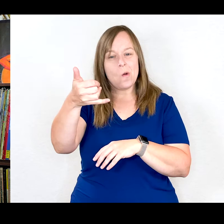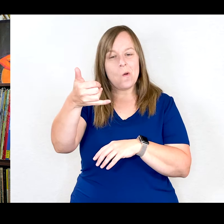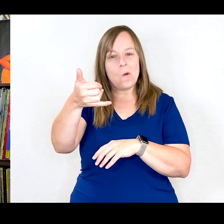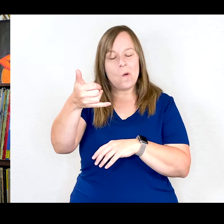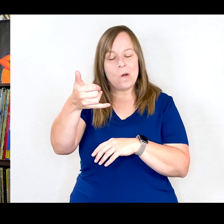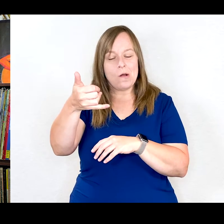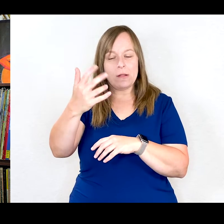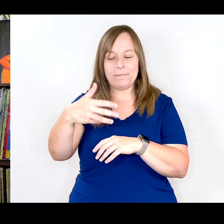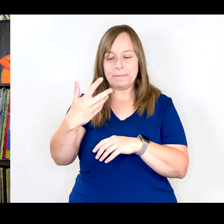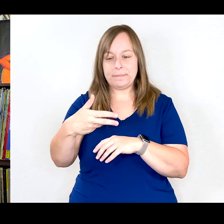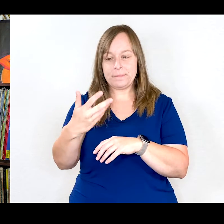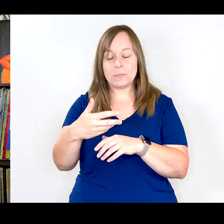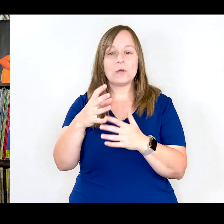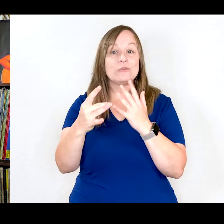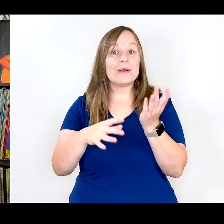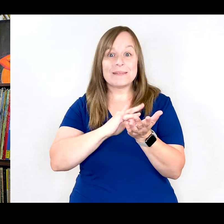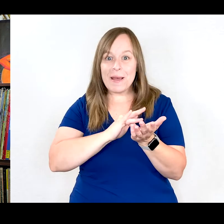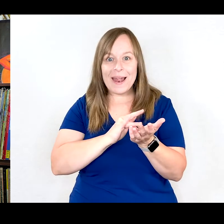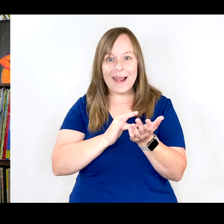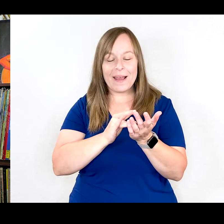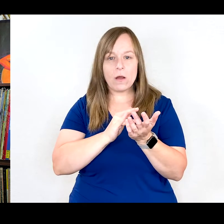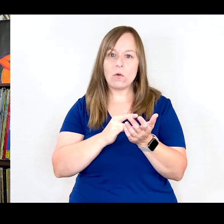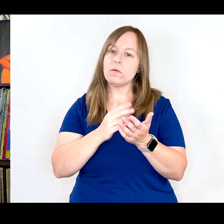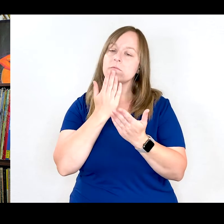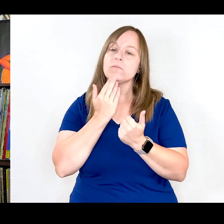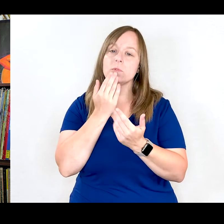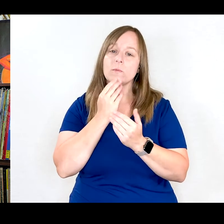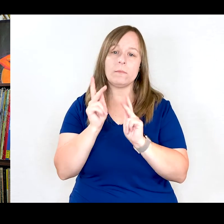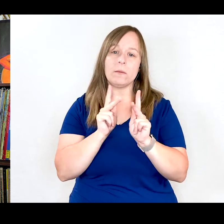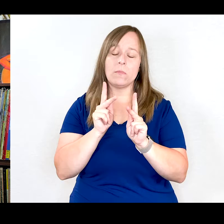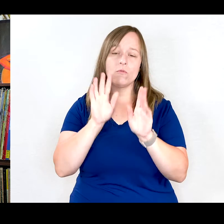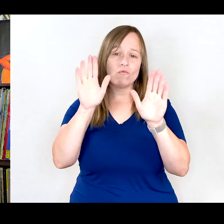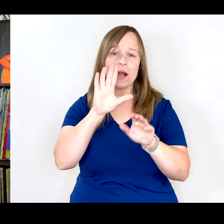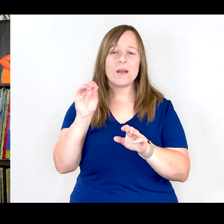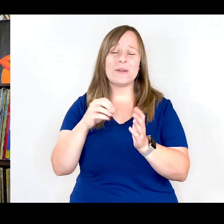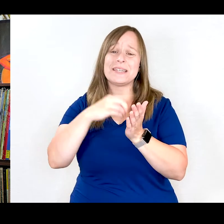to call a Choice Medical who were very kind to me,